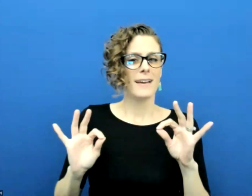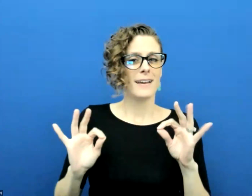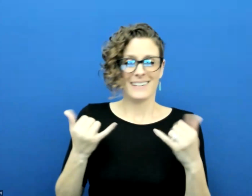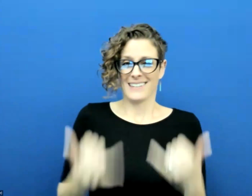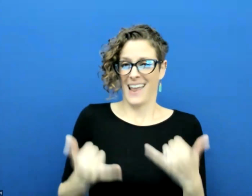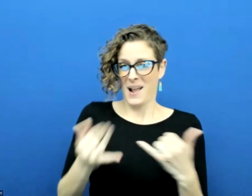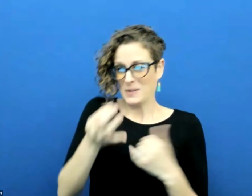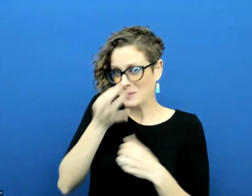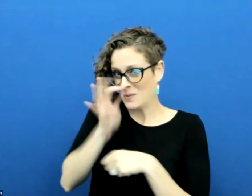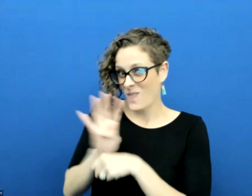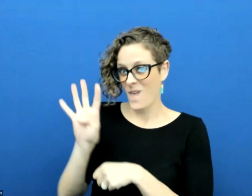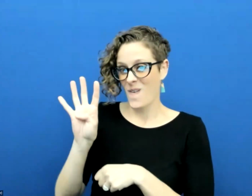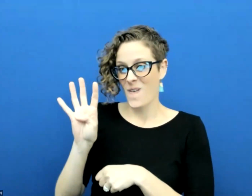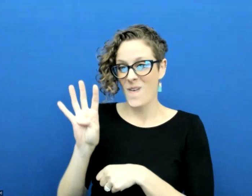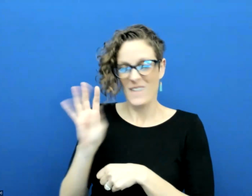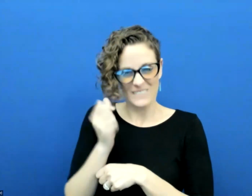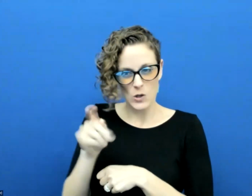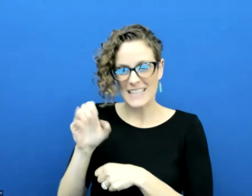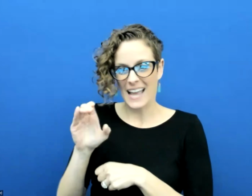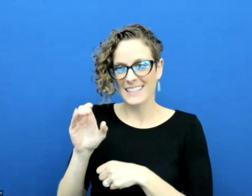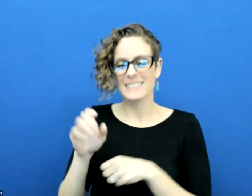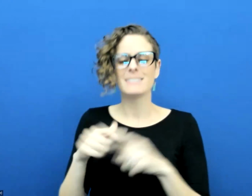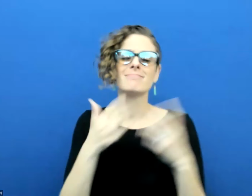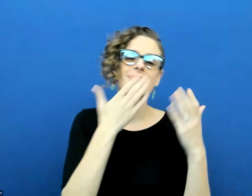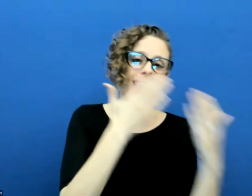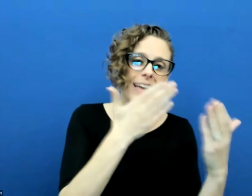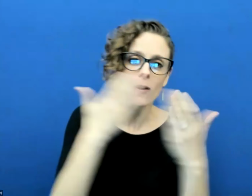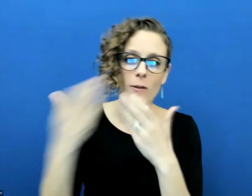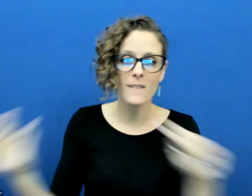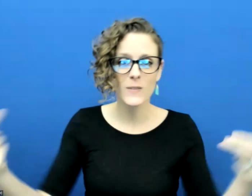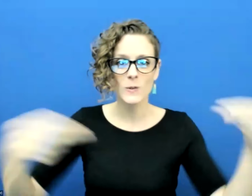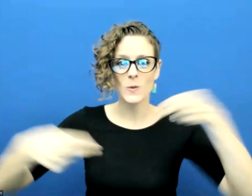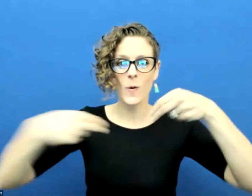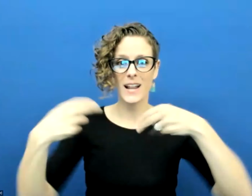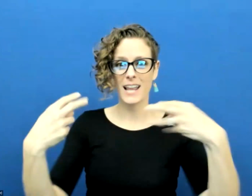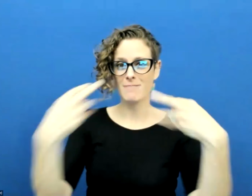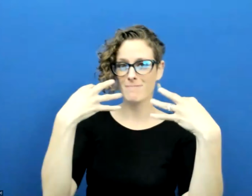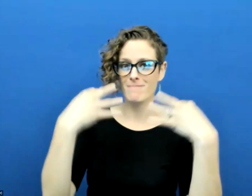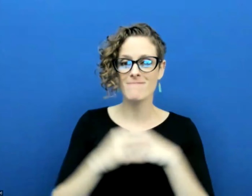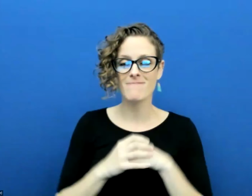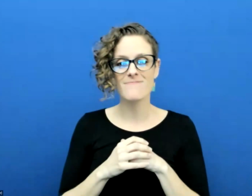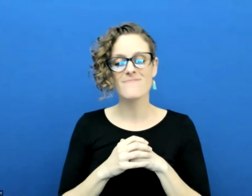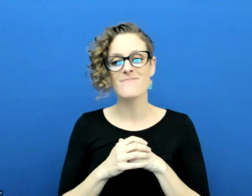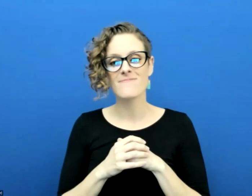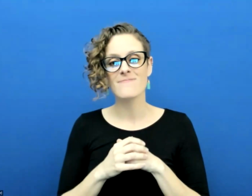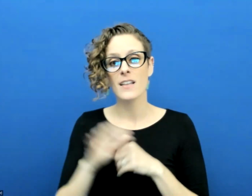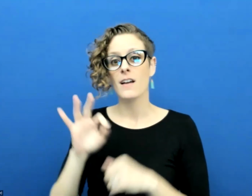o'clock and we just wanted to thank everyone for joining us you have a forest email if you'd like